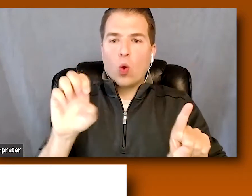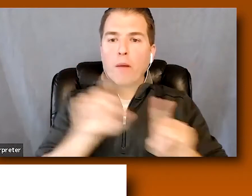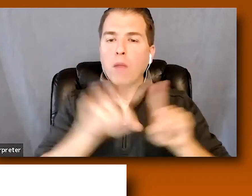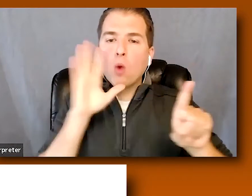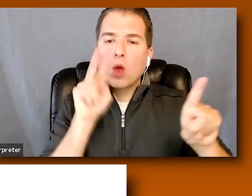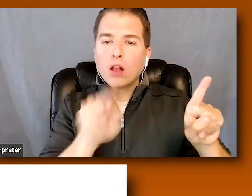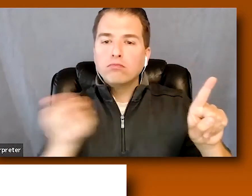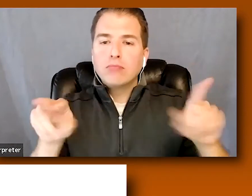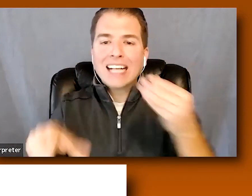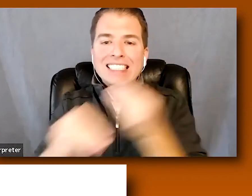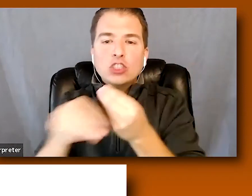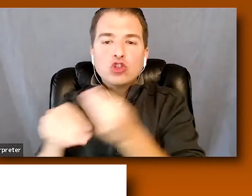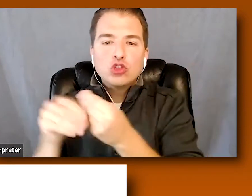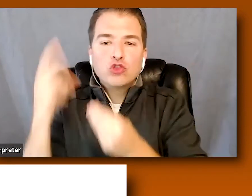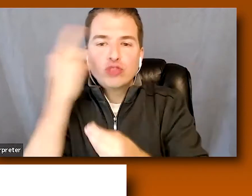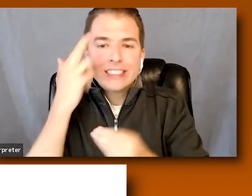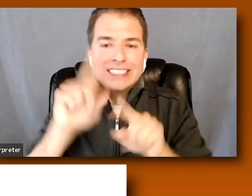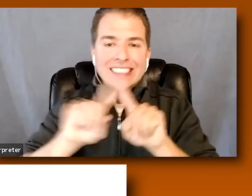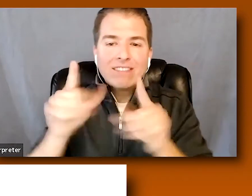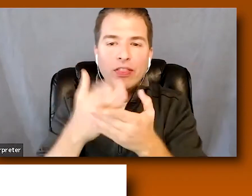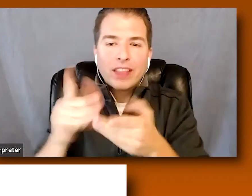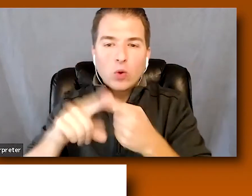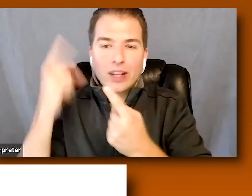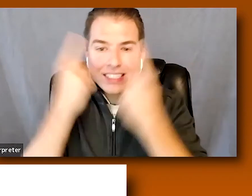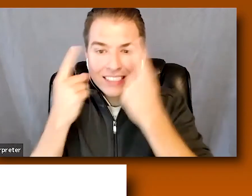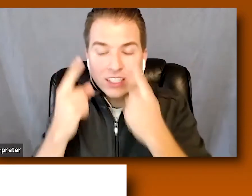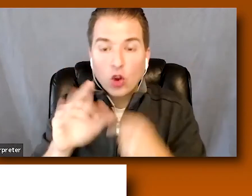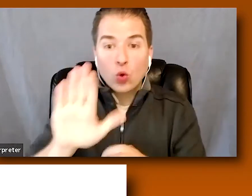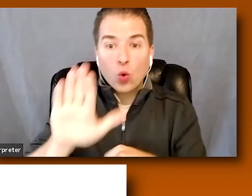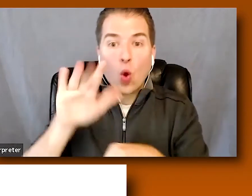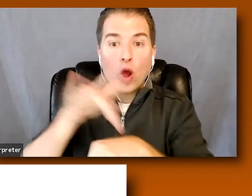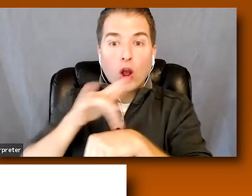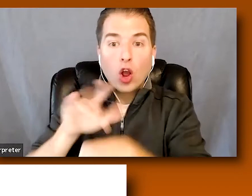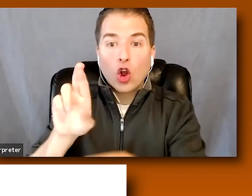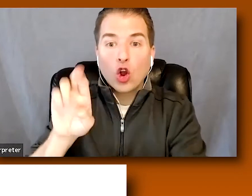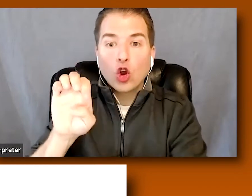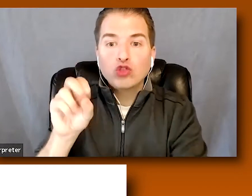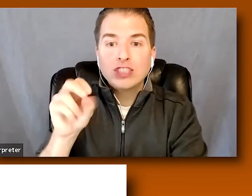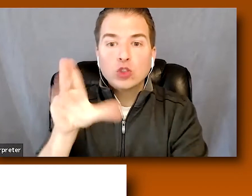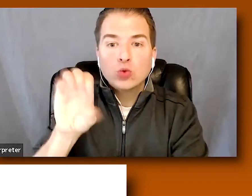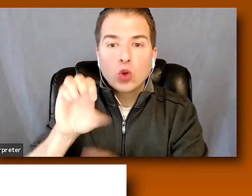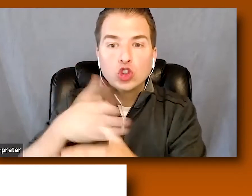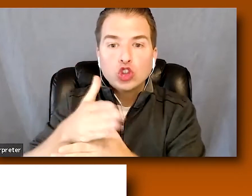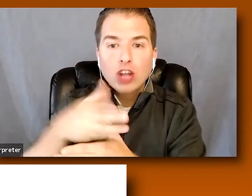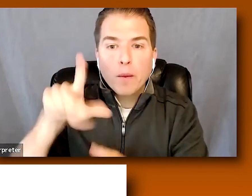This is the select agent document, your resource sharing plan, the budget,